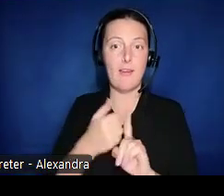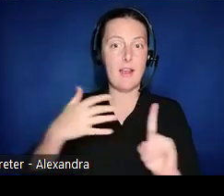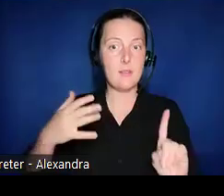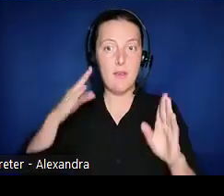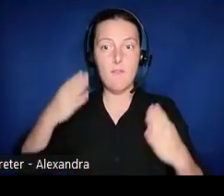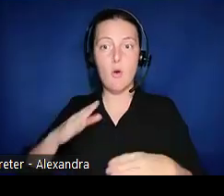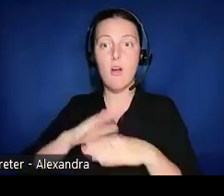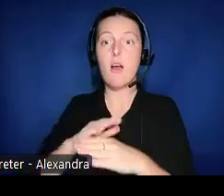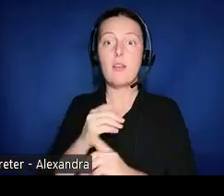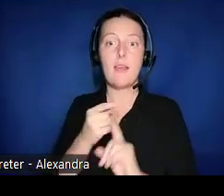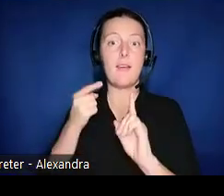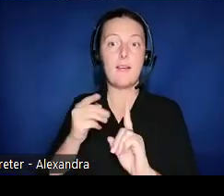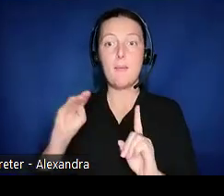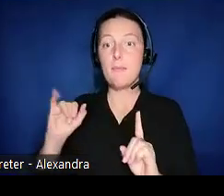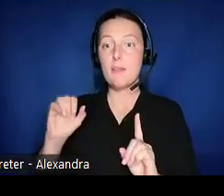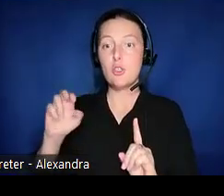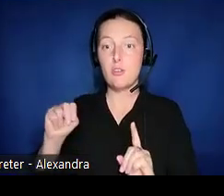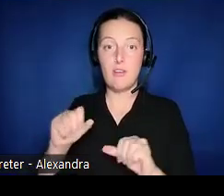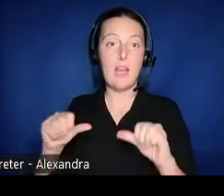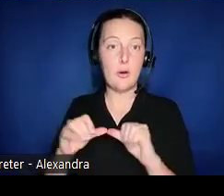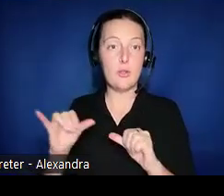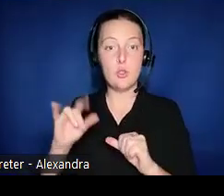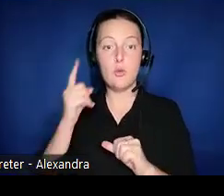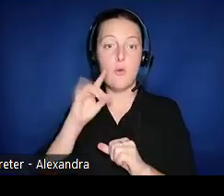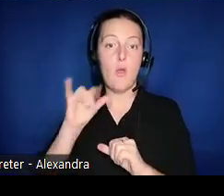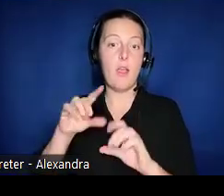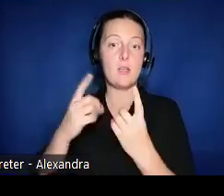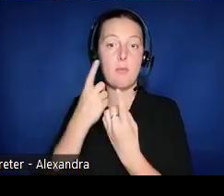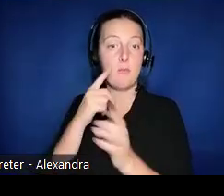psychiatry. So we have a research rotation that's being supported right now uh in a psychiatry